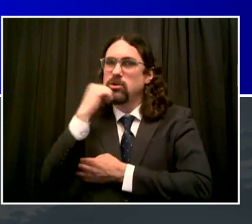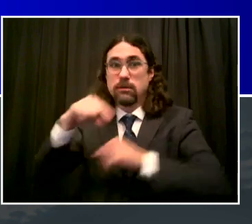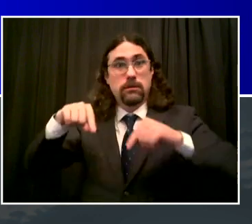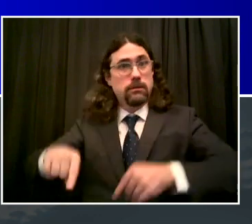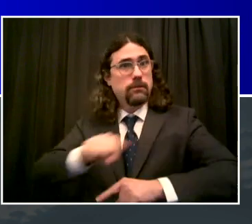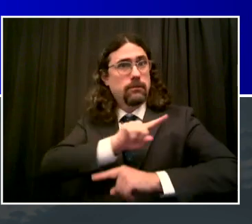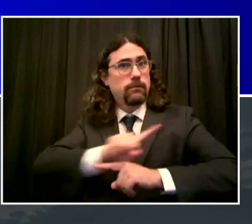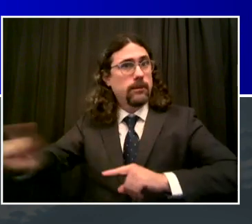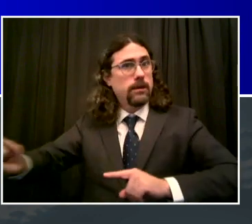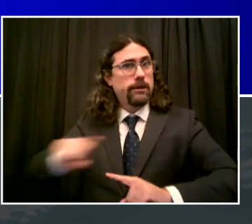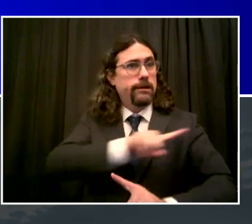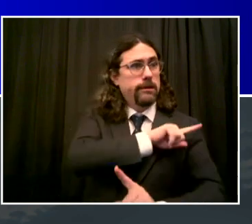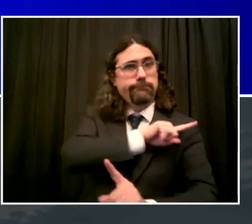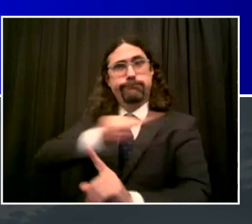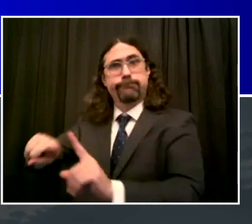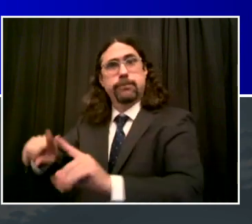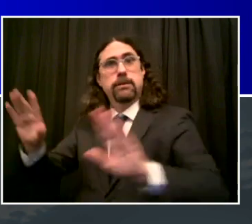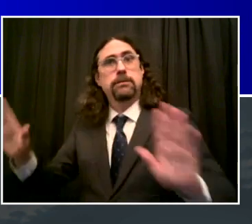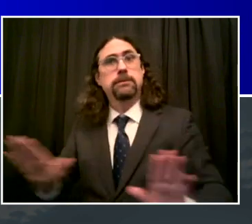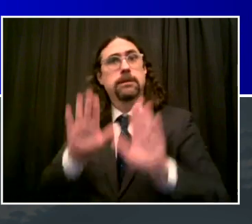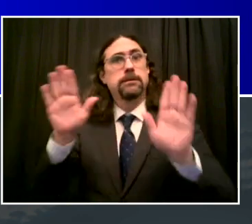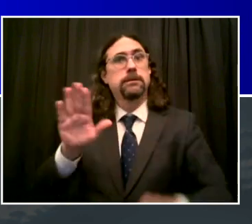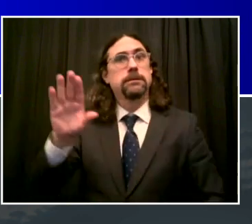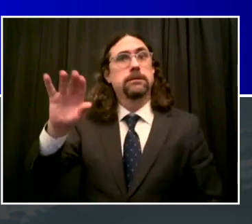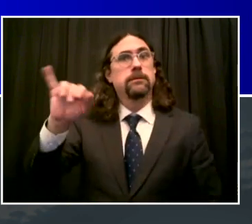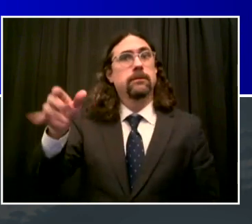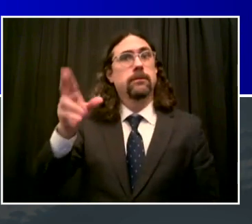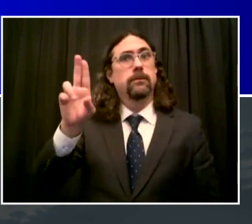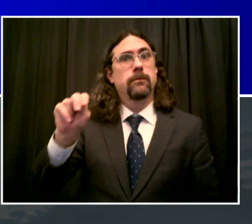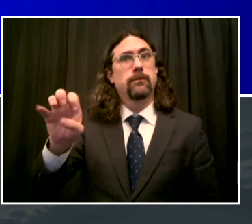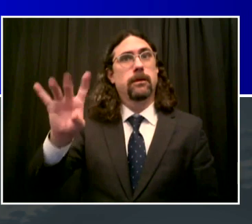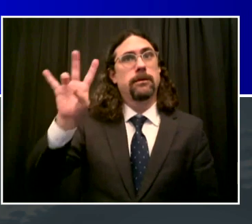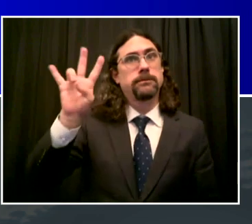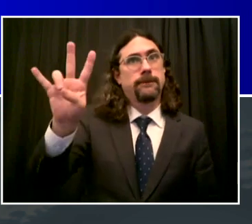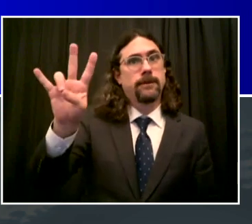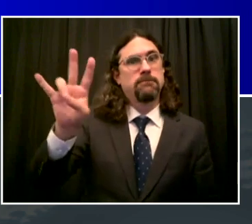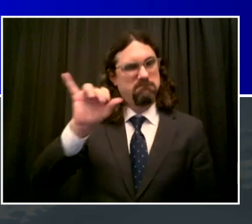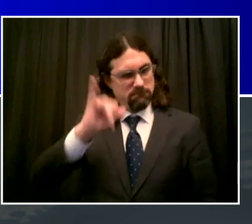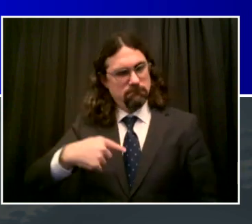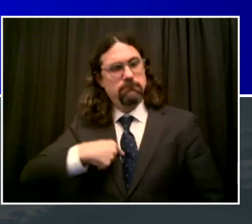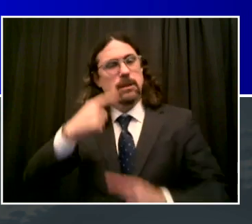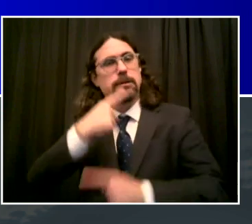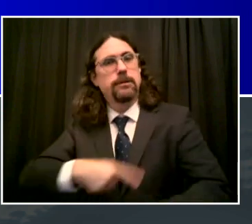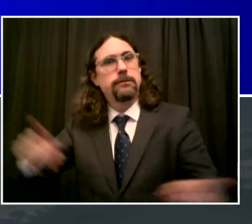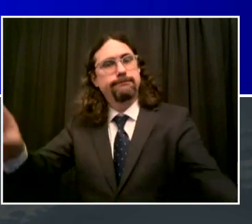WEEK. 8:00 P.M. 00 A.M. THE NEXT MORNING.